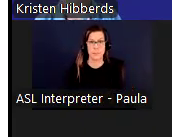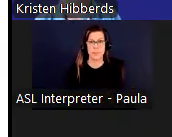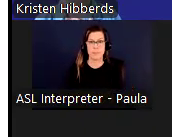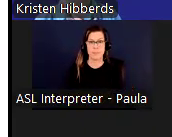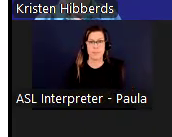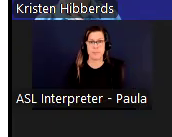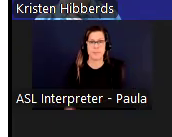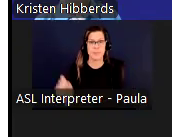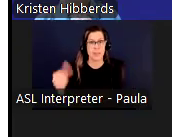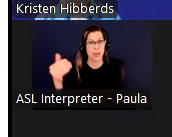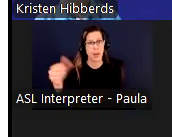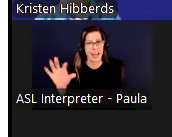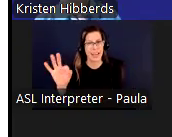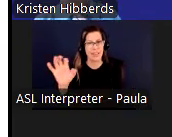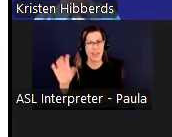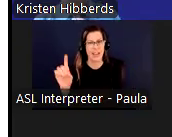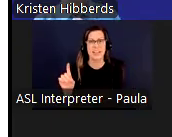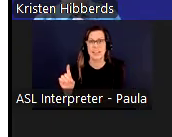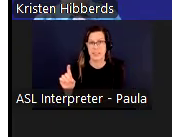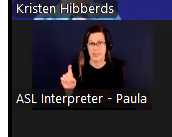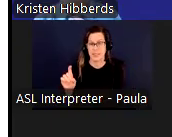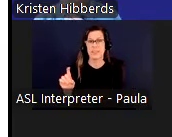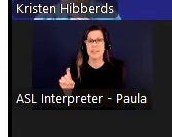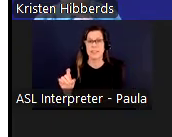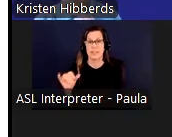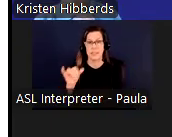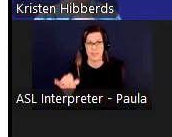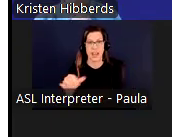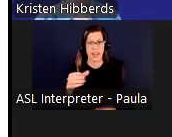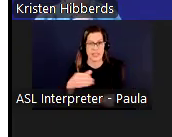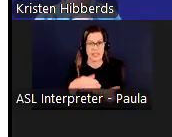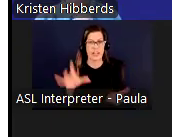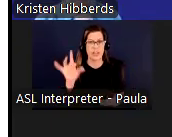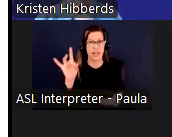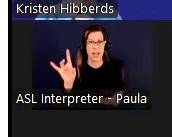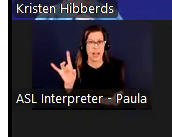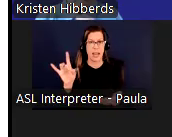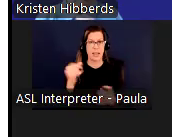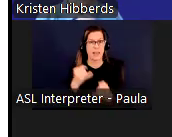Yeah, go ahead, Fred. And and just on that subsection 8 again, one, one last follow up,